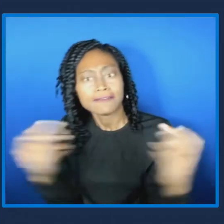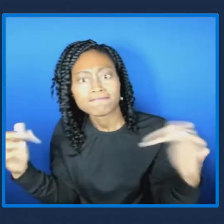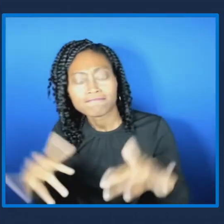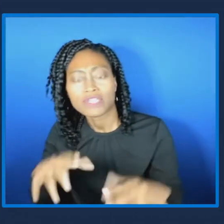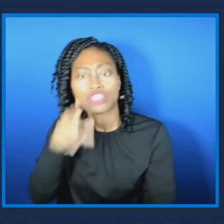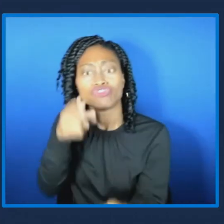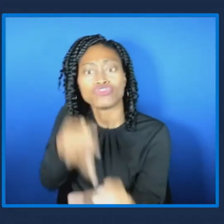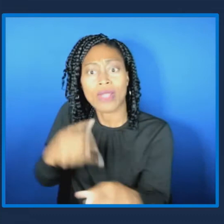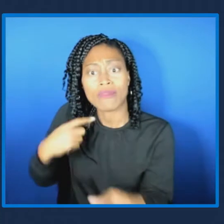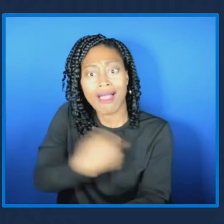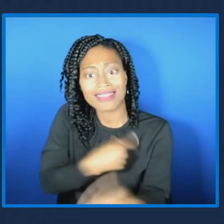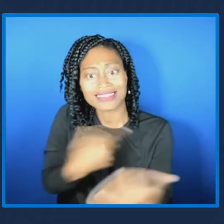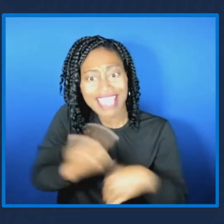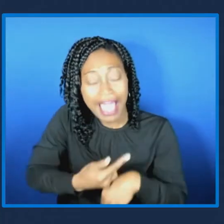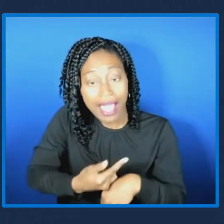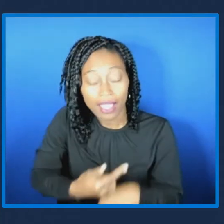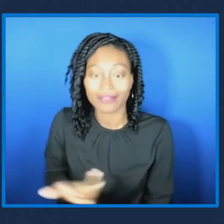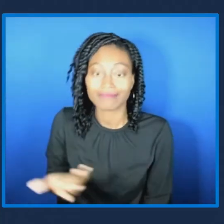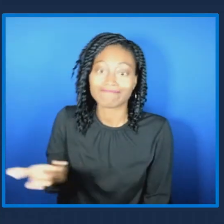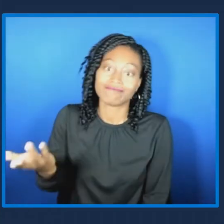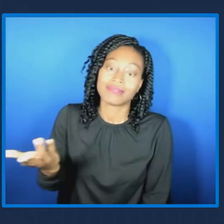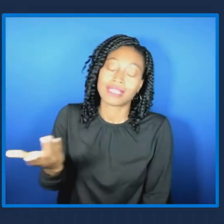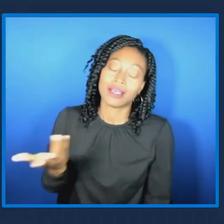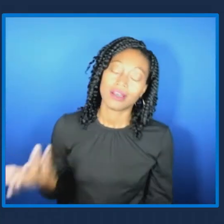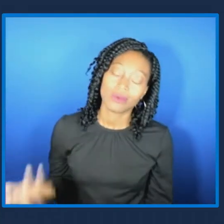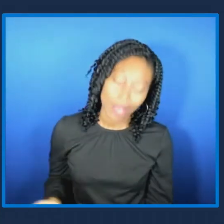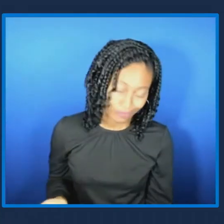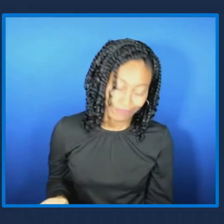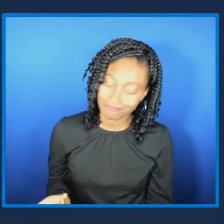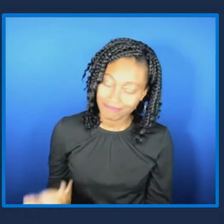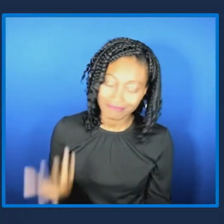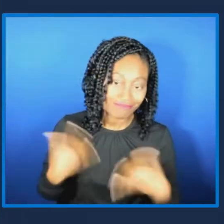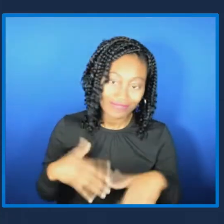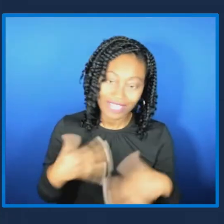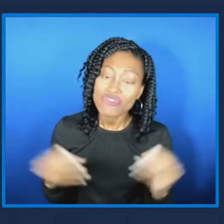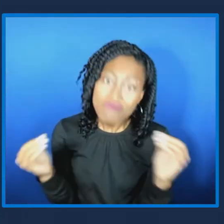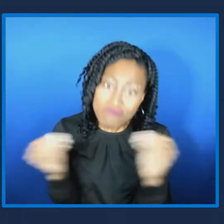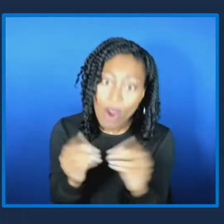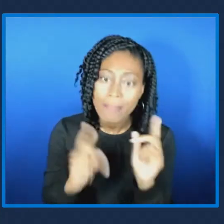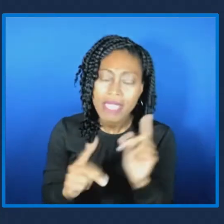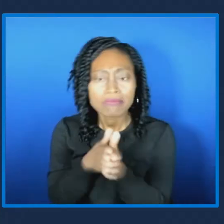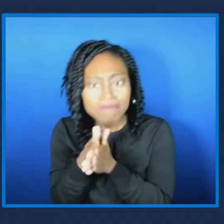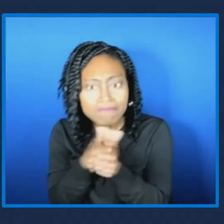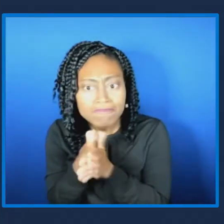This tells me that there is more and more appetite more people are hungry and interested